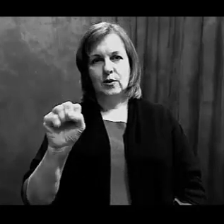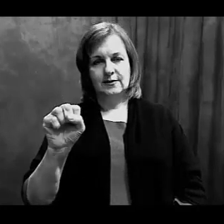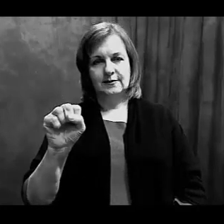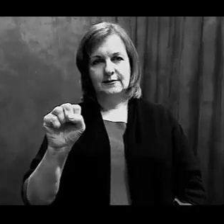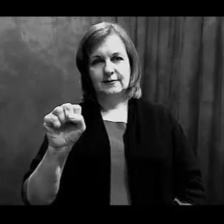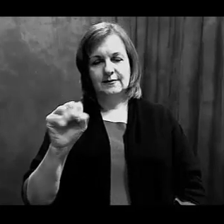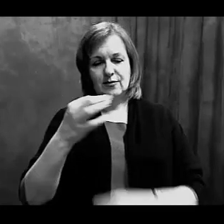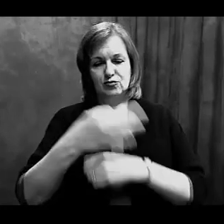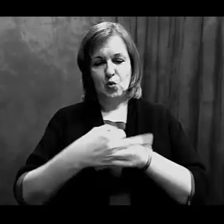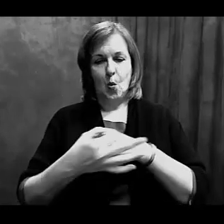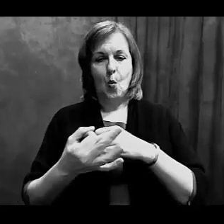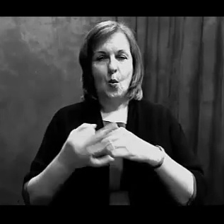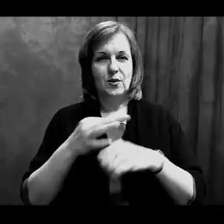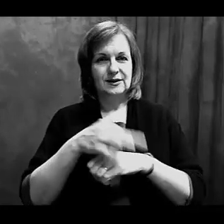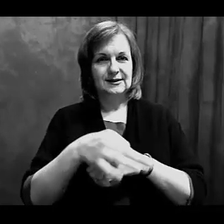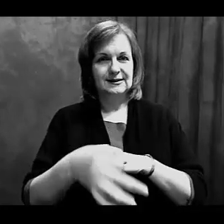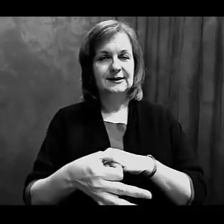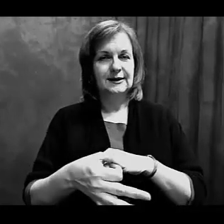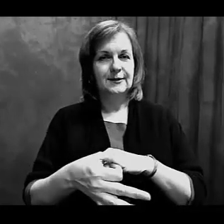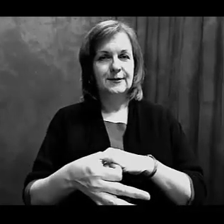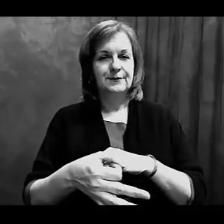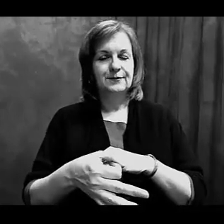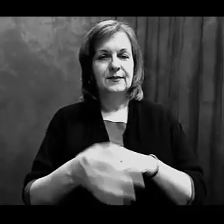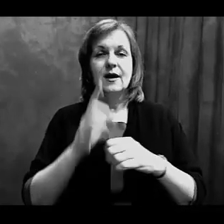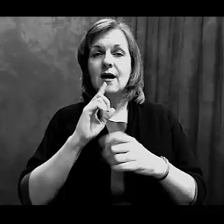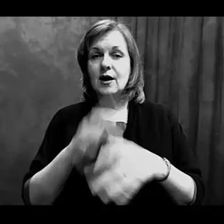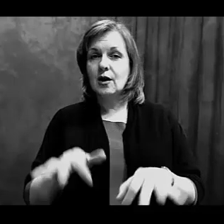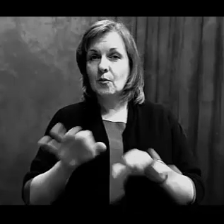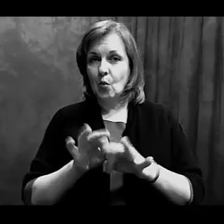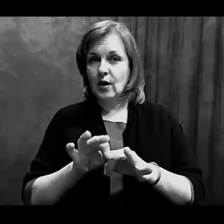and these are going to be